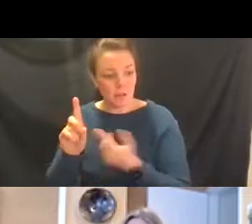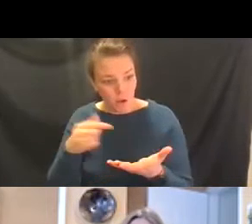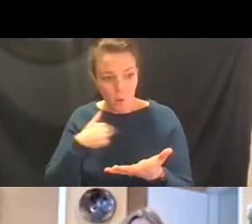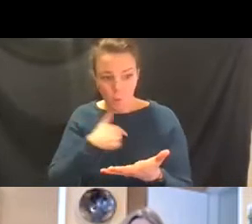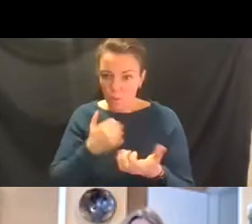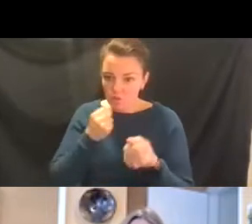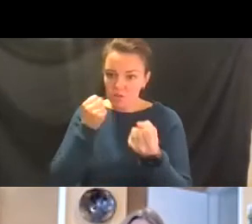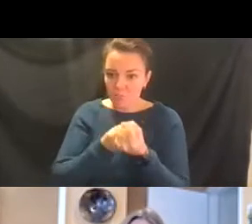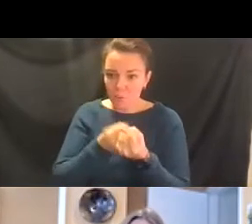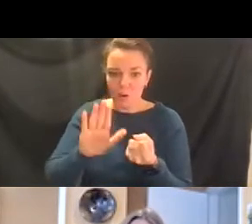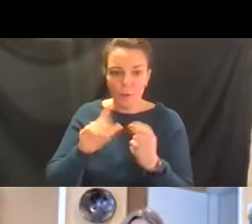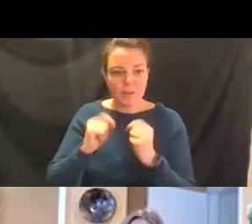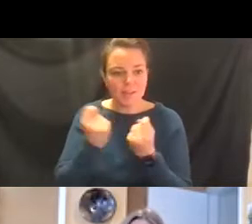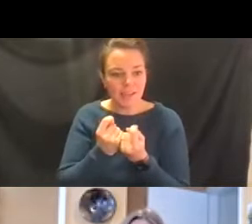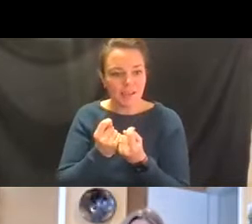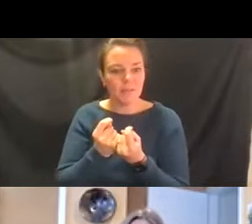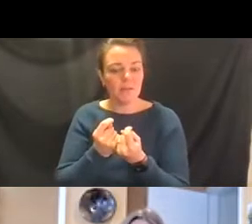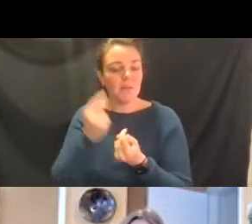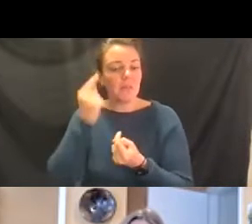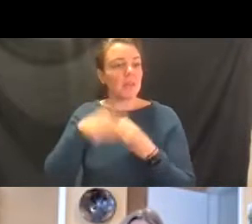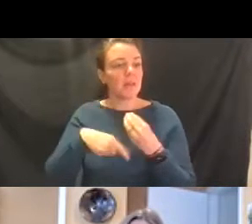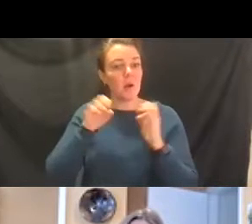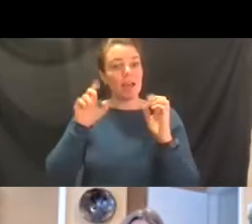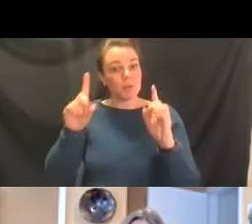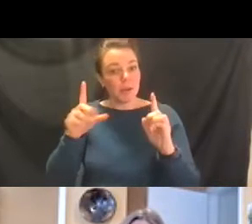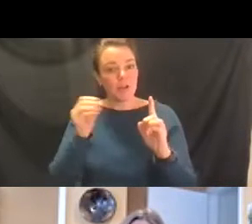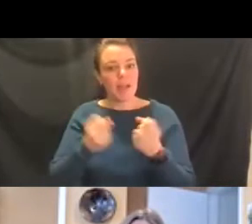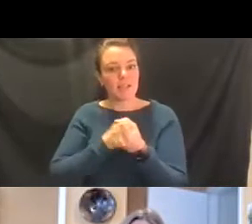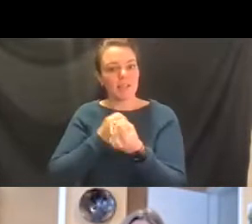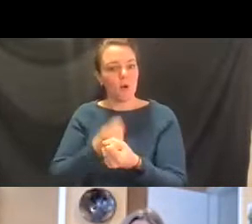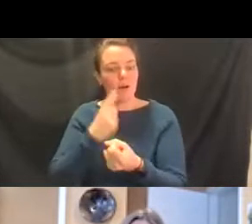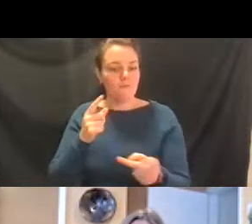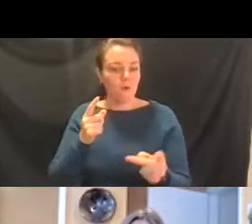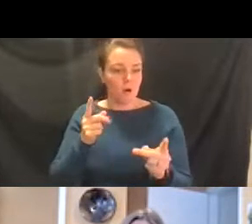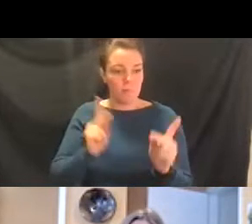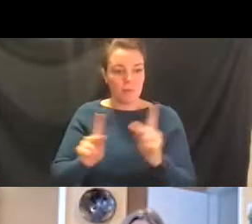to think about education and support for folks that you're working with. and our mission is